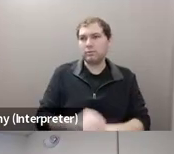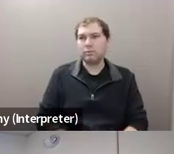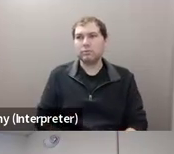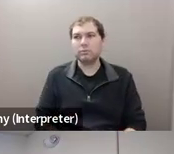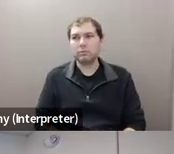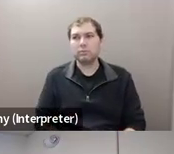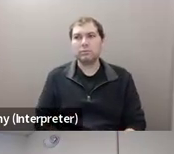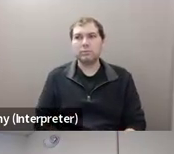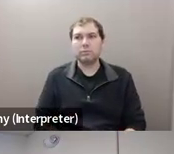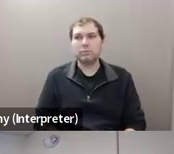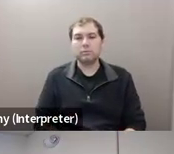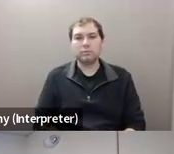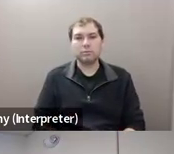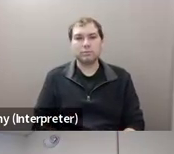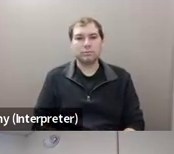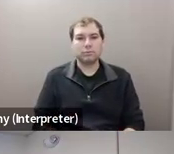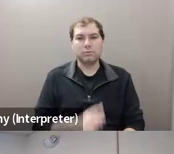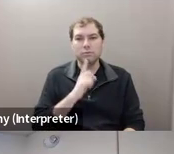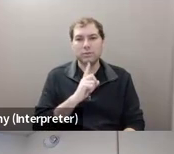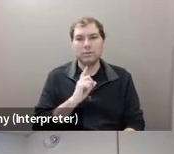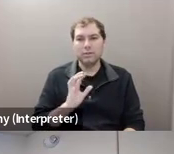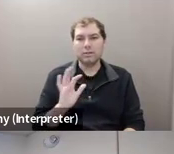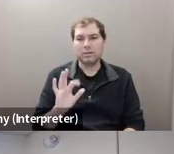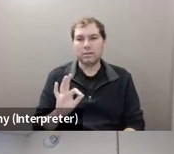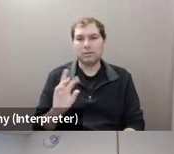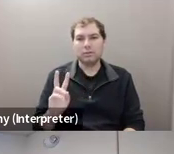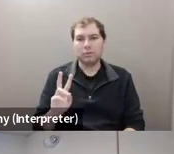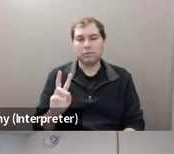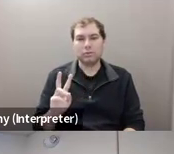17036717673: but really the 92 amendments to Title 7